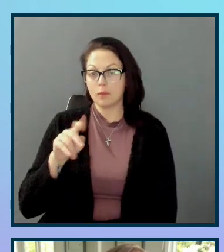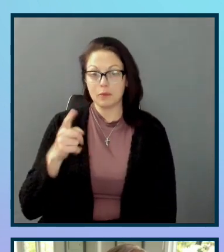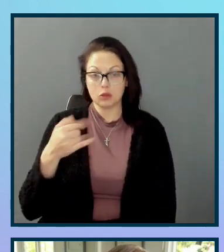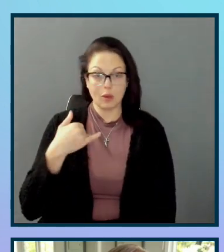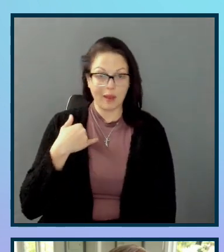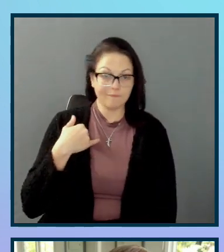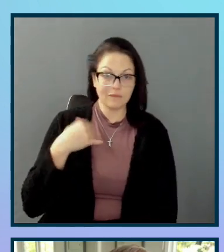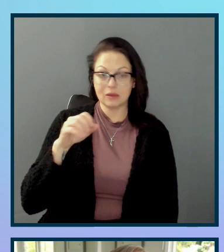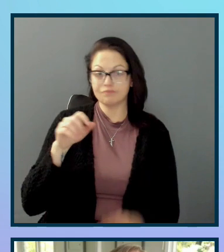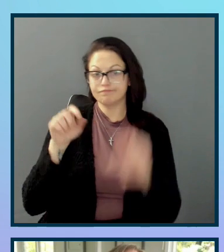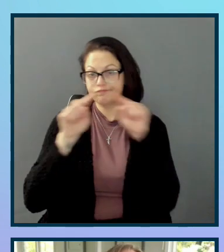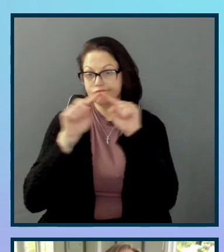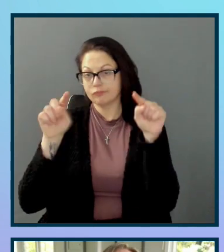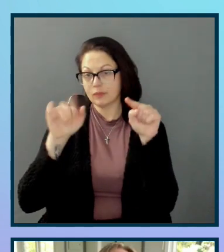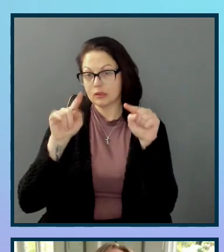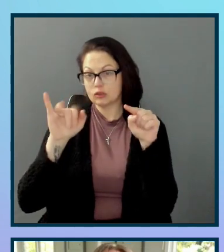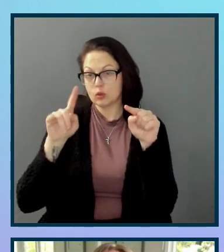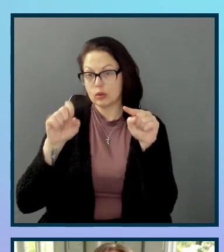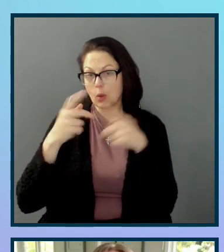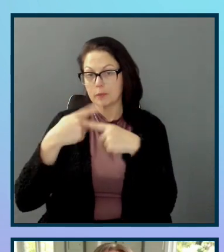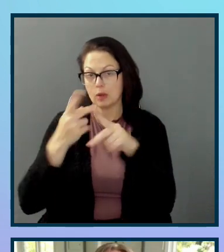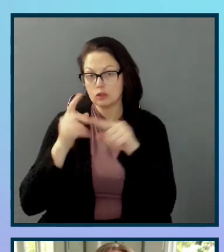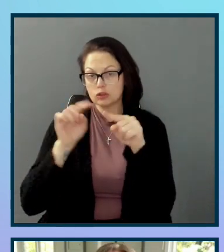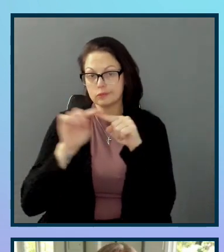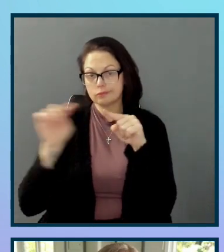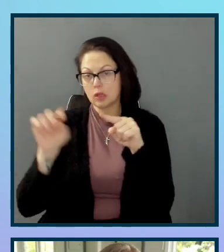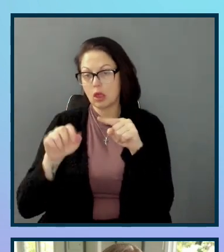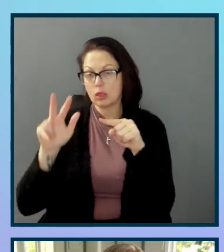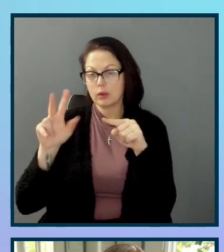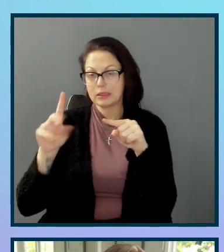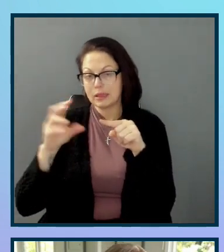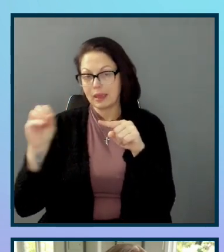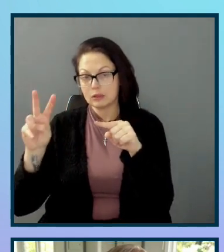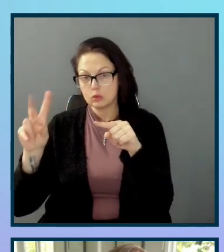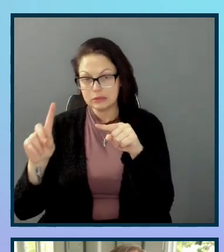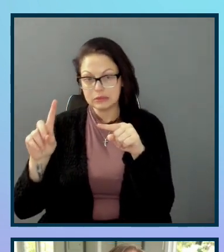where we've got video, 3D, and 2D assets coming out, you know, intended for a giant theatrical release.